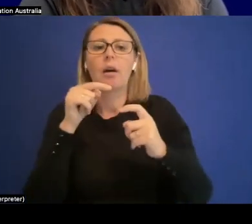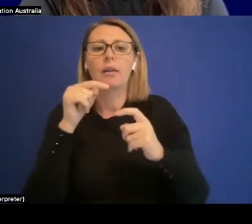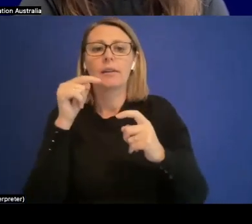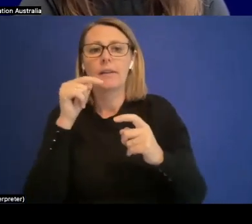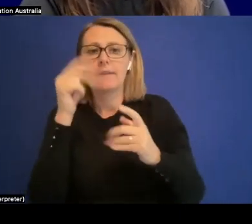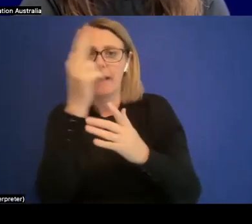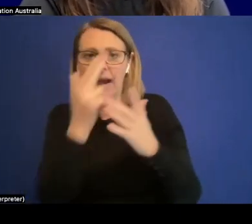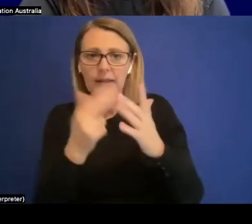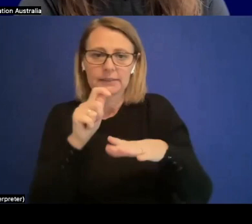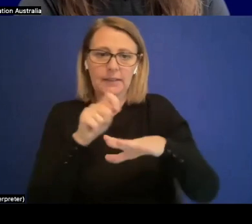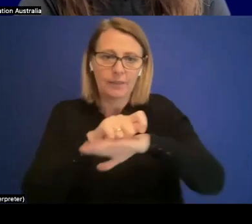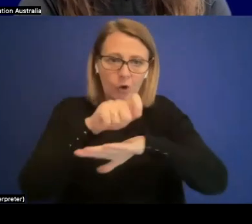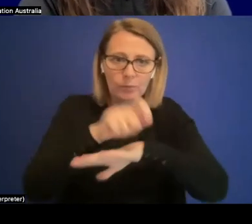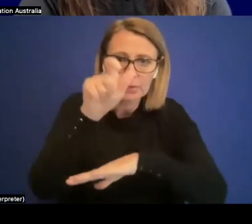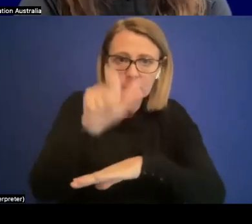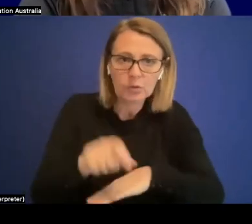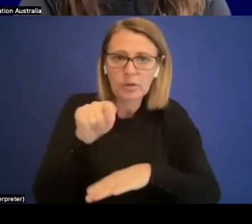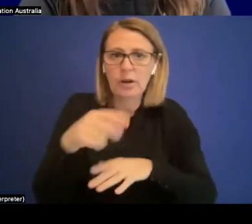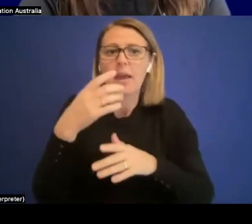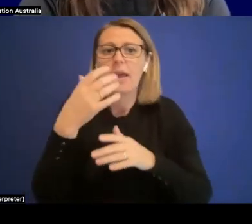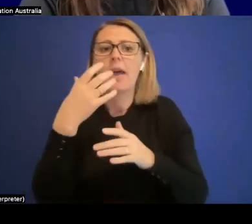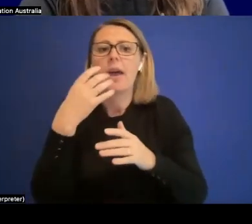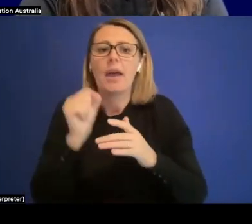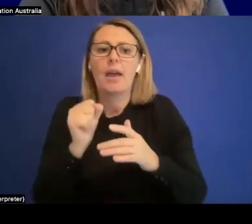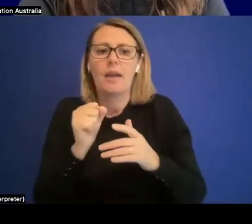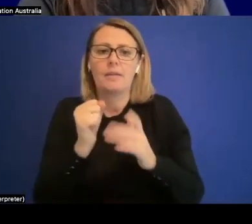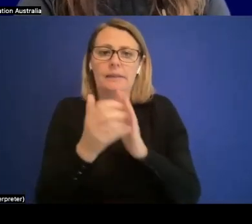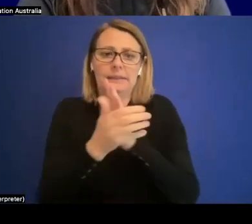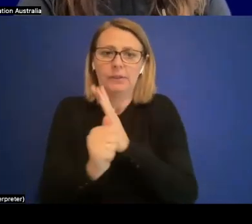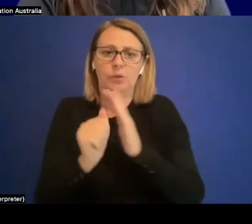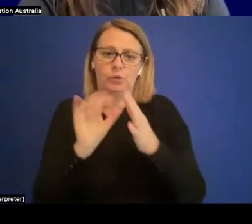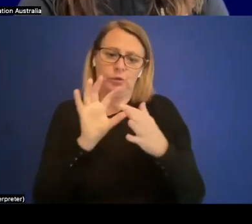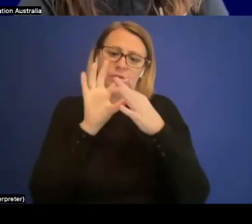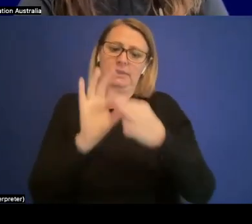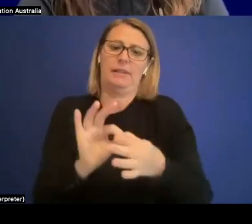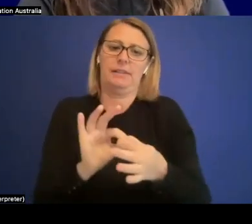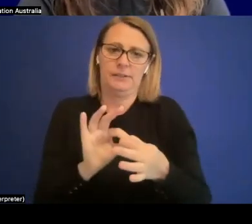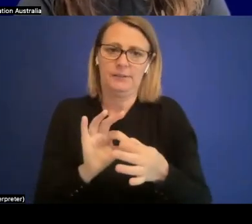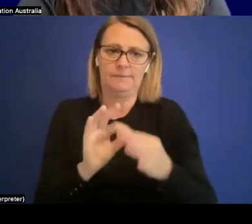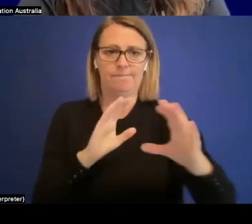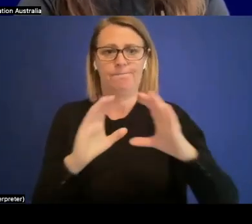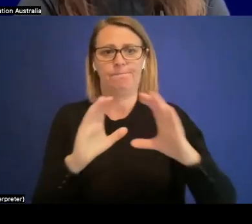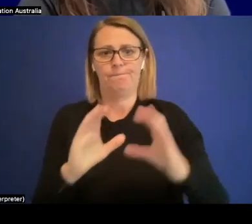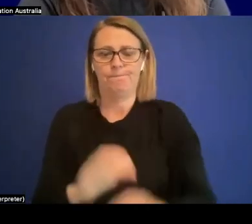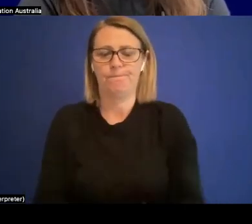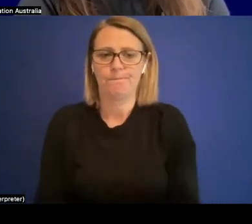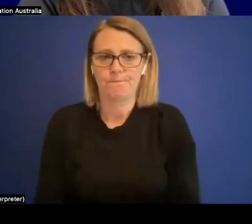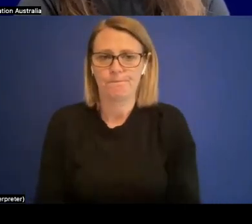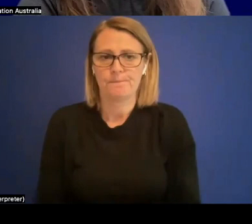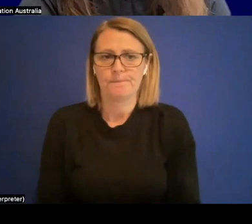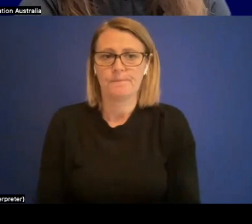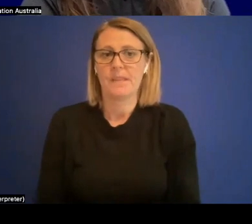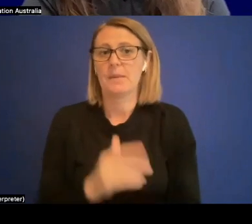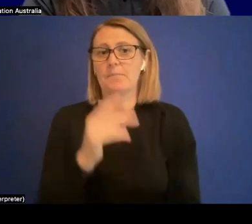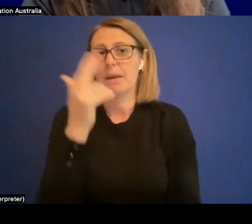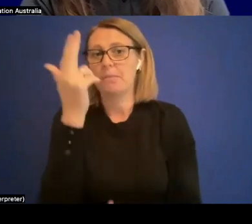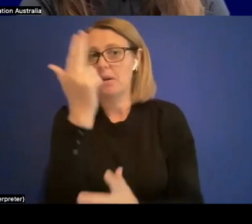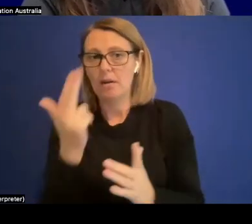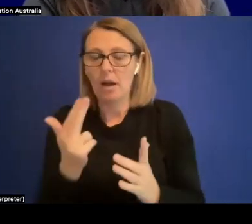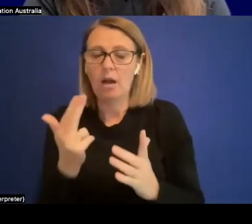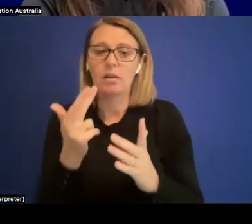in facilitating that sort of connection. You may be a creative arts therapists in various creative